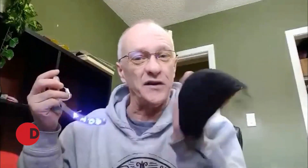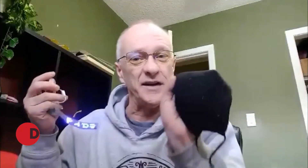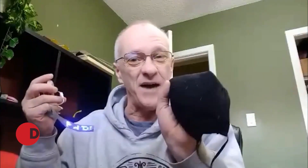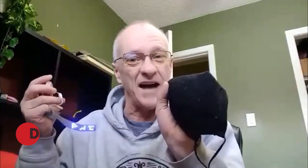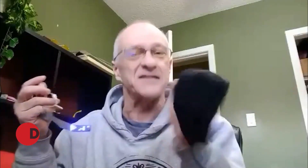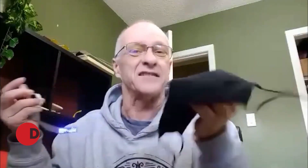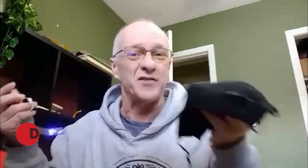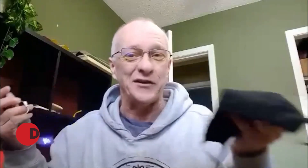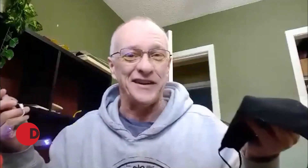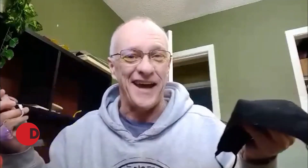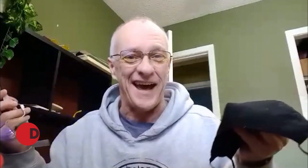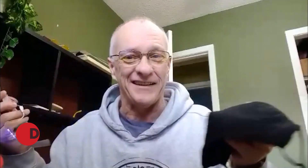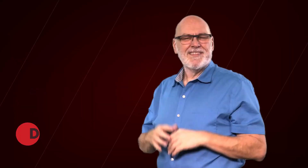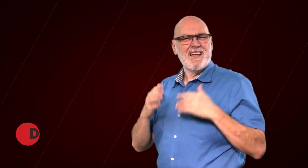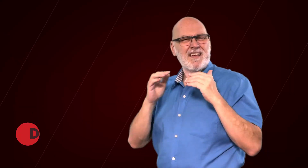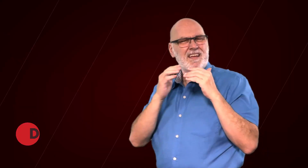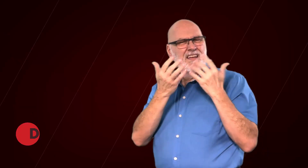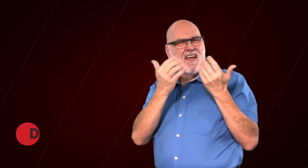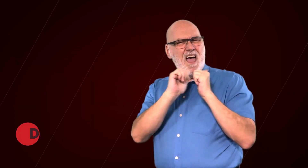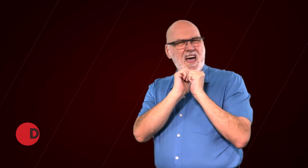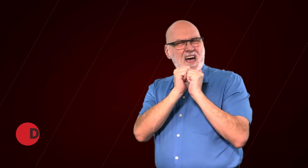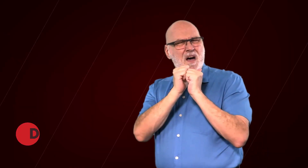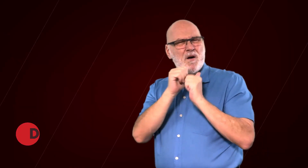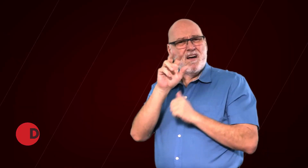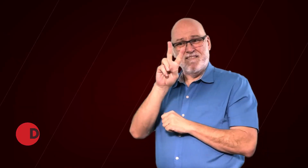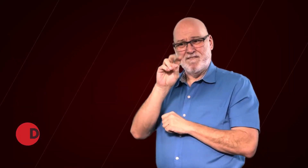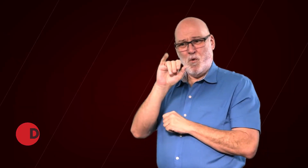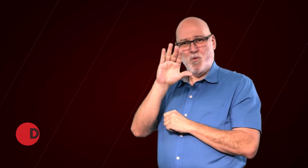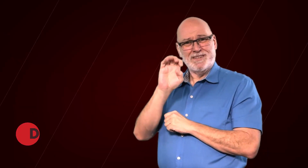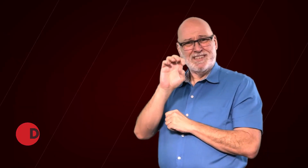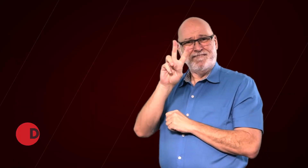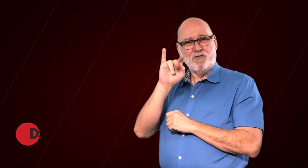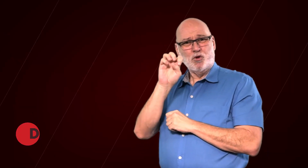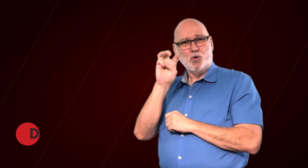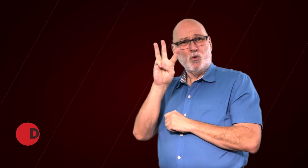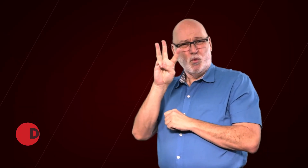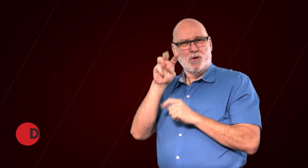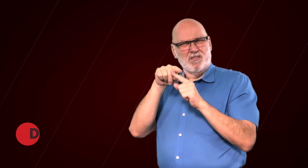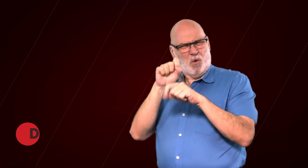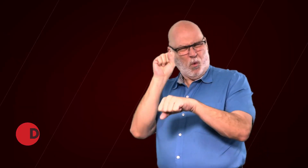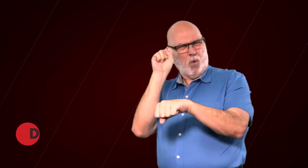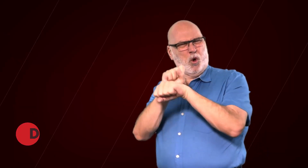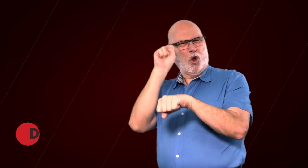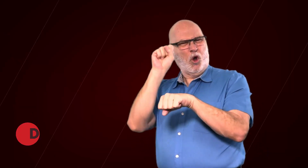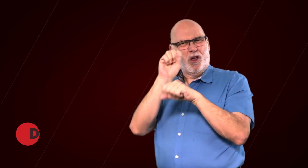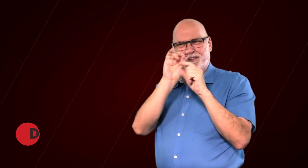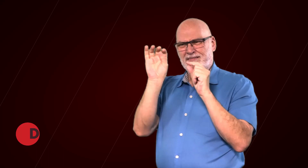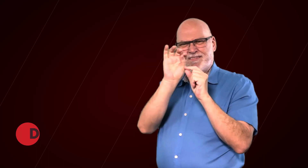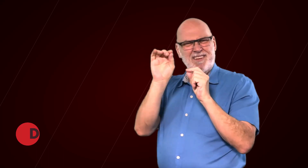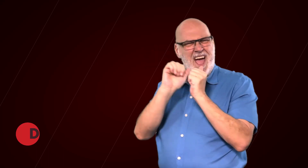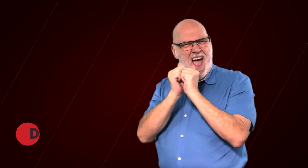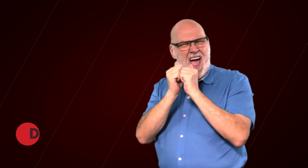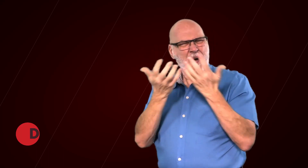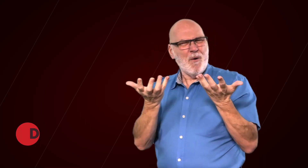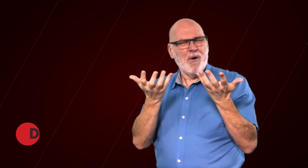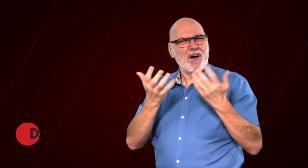a mask installed in a hat. [Anselmo]: How does VoiceViewer work?